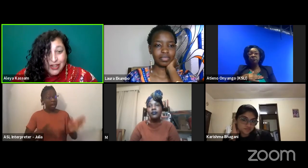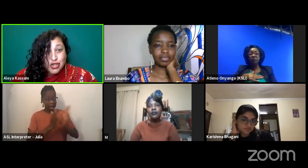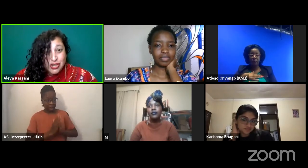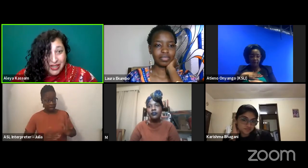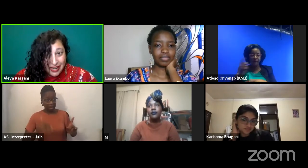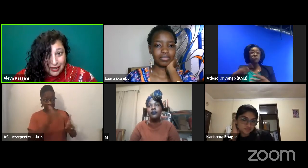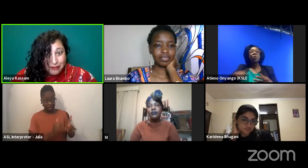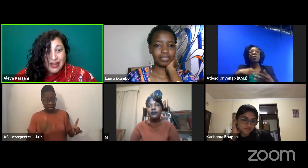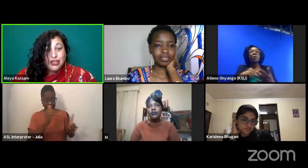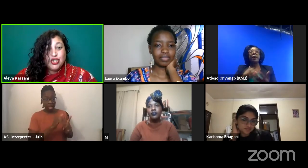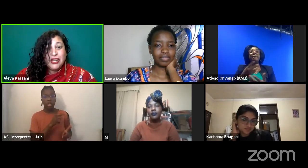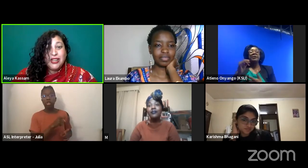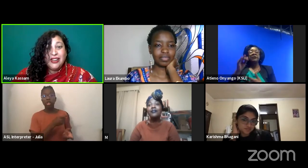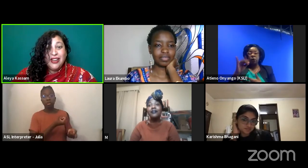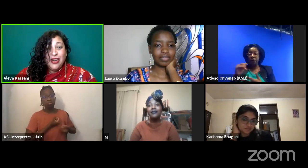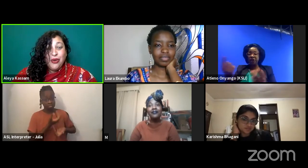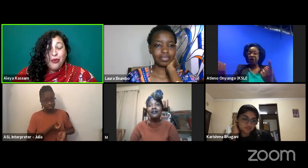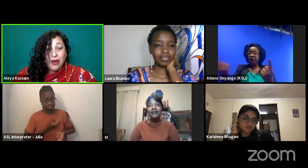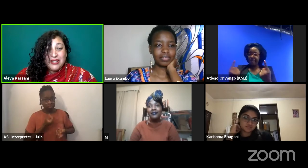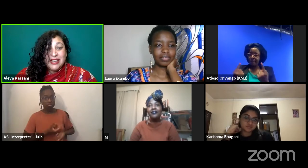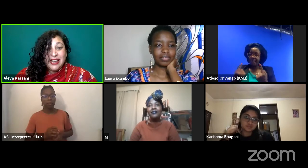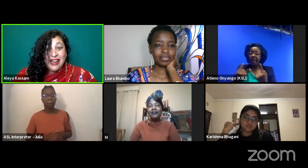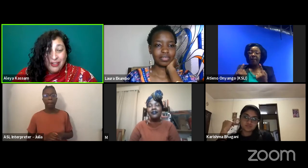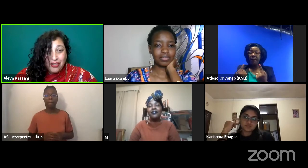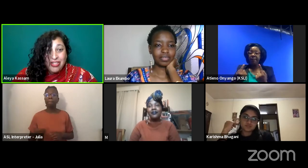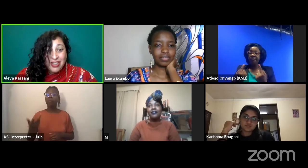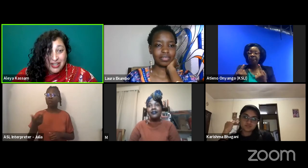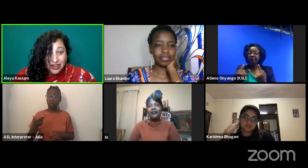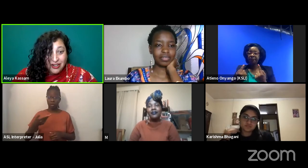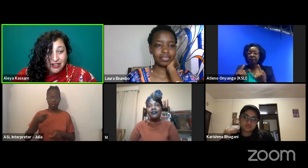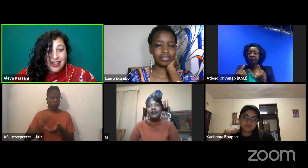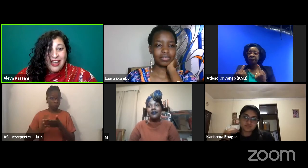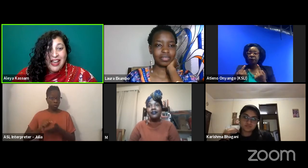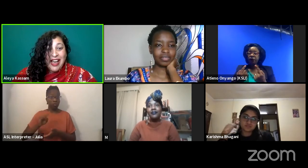and she came and she was in the theater